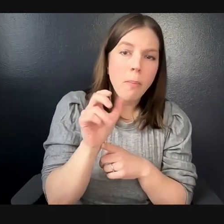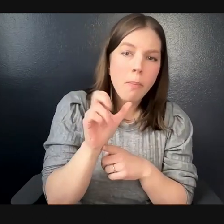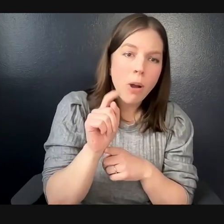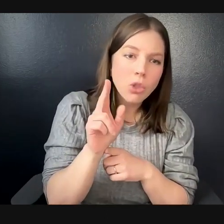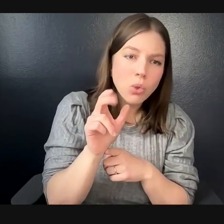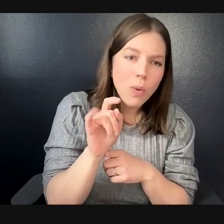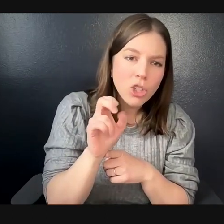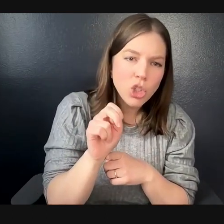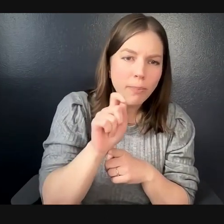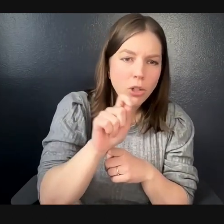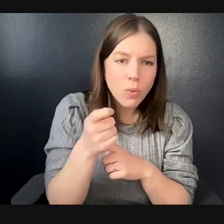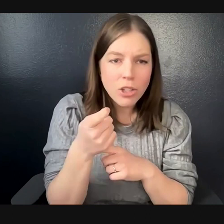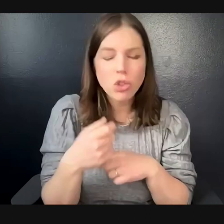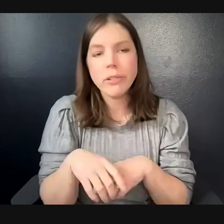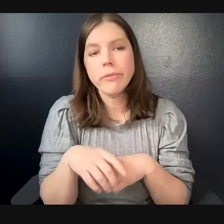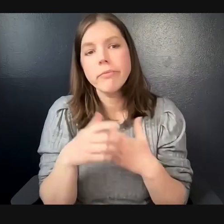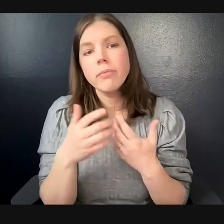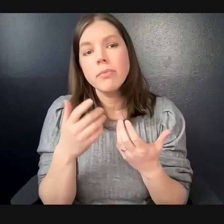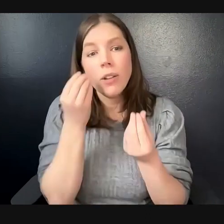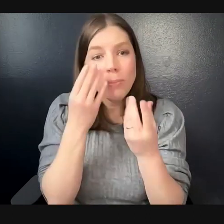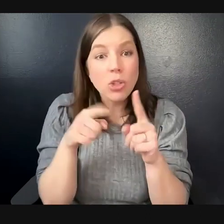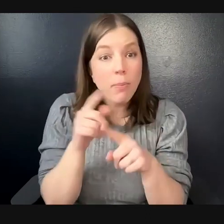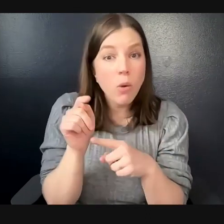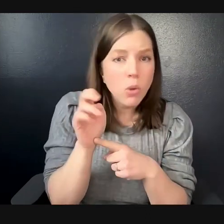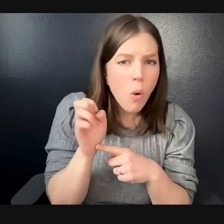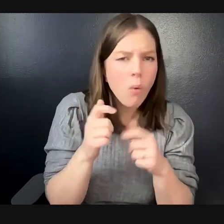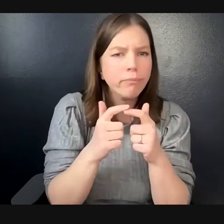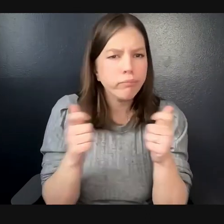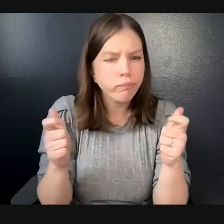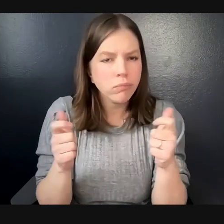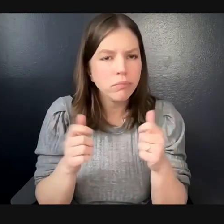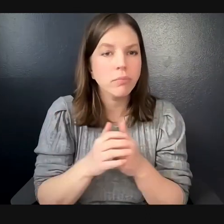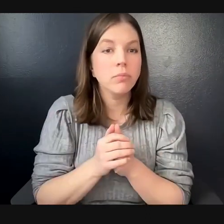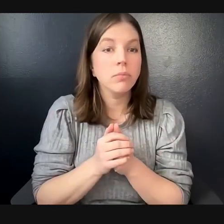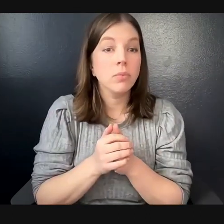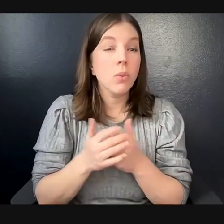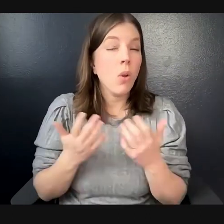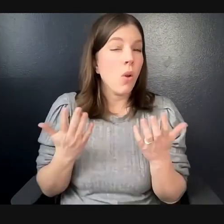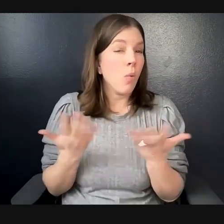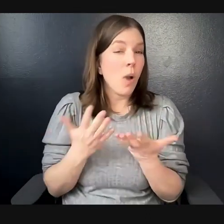of key terms, punctuation, information about tone and affect.